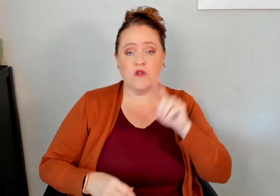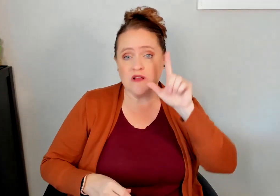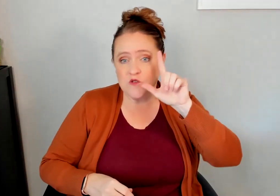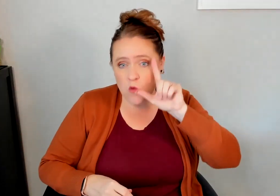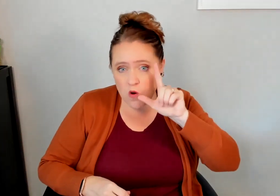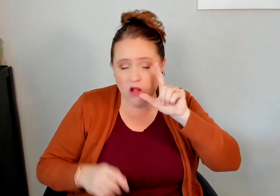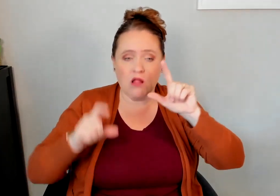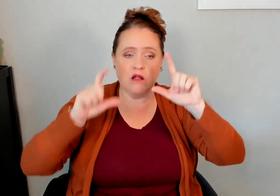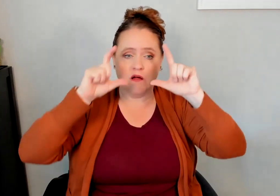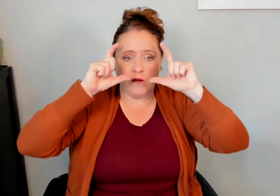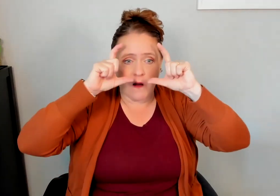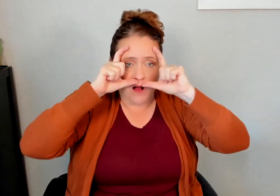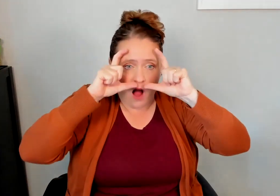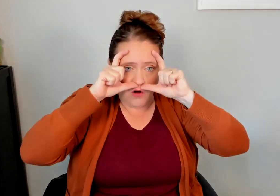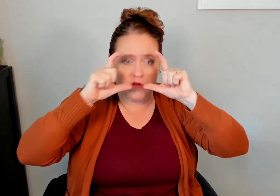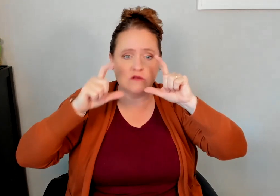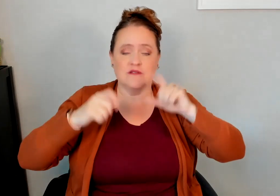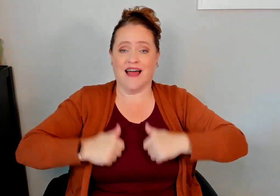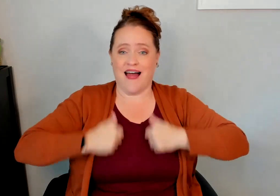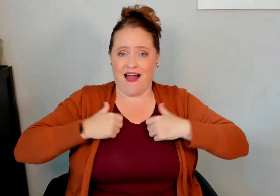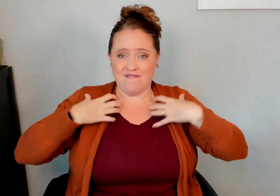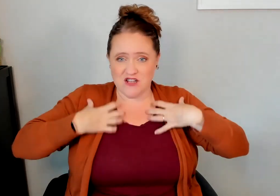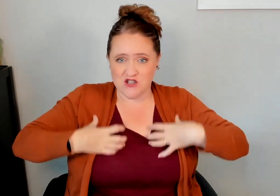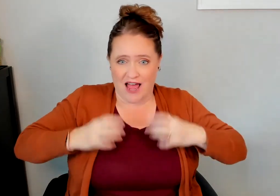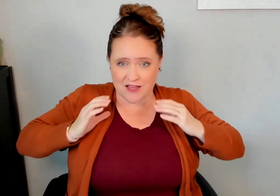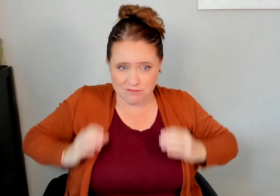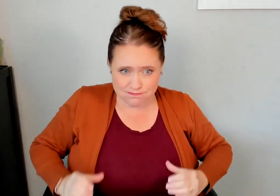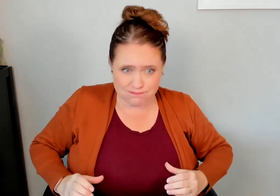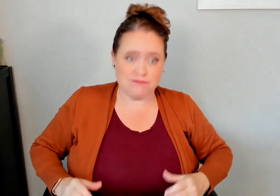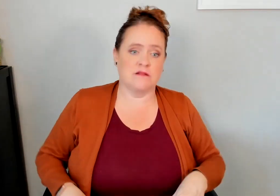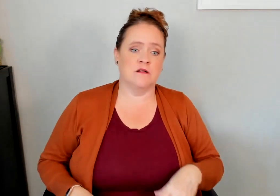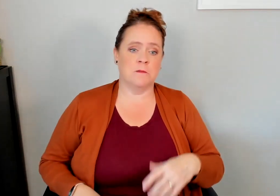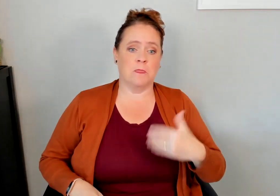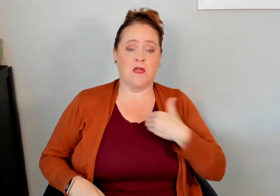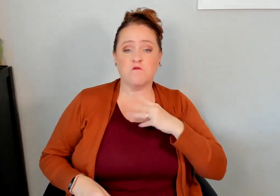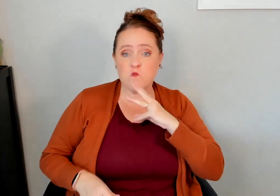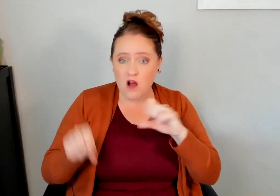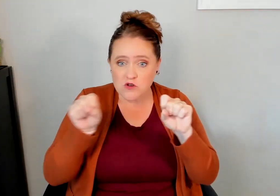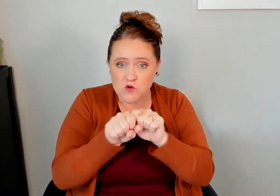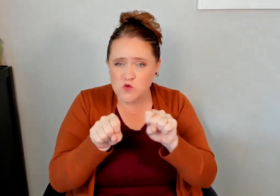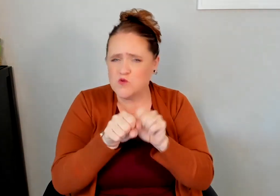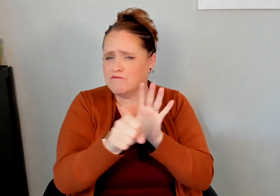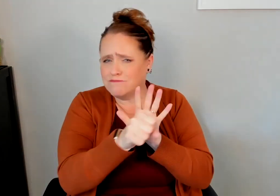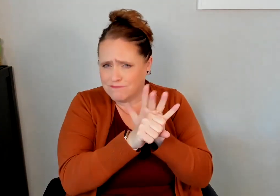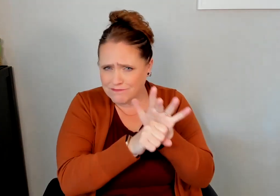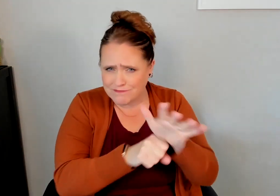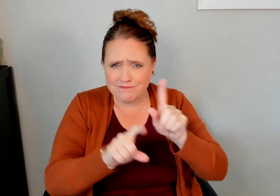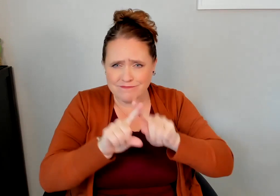they provide the snorkel gear life jackets plenty of water shoes in various sizes